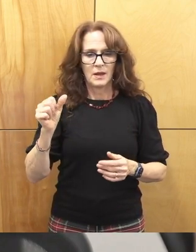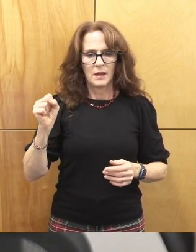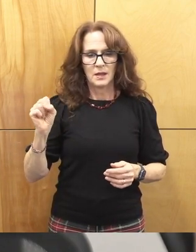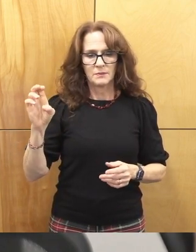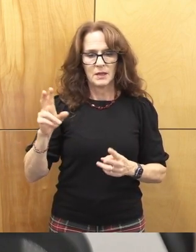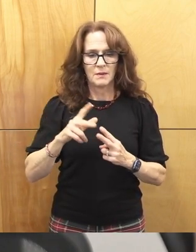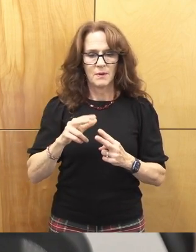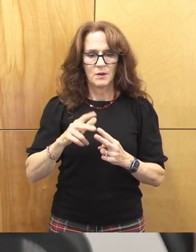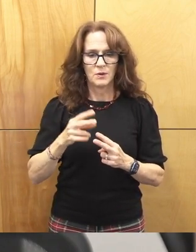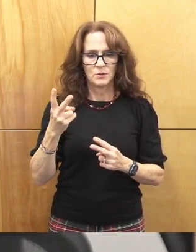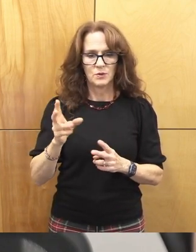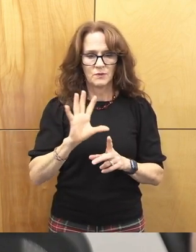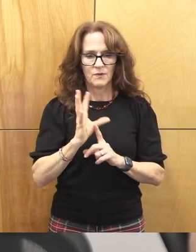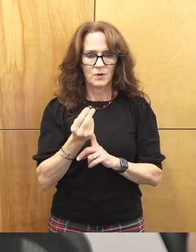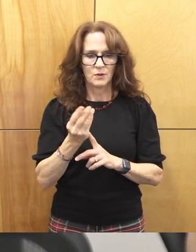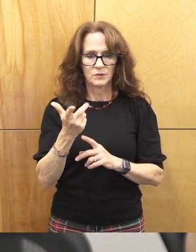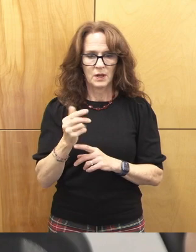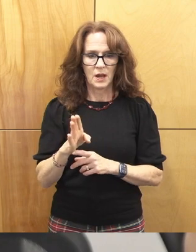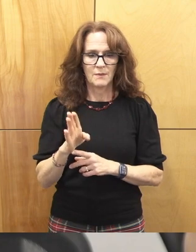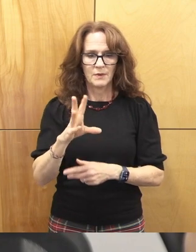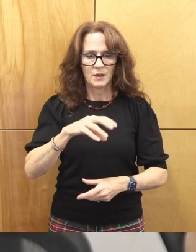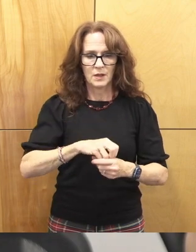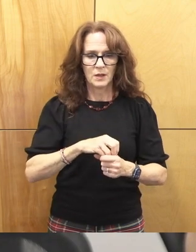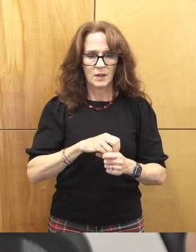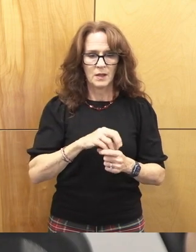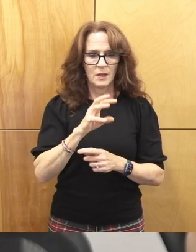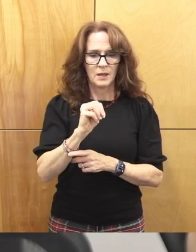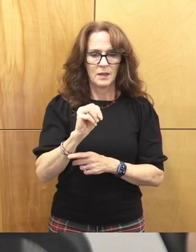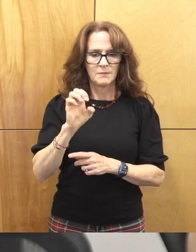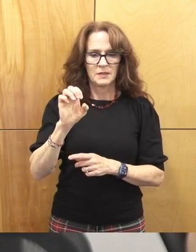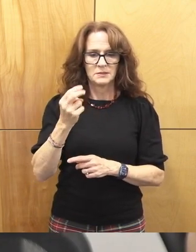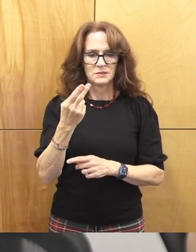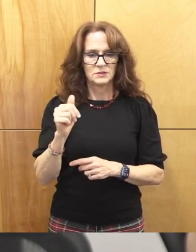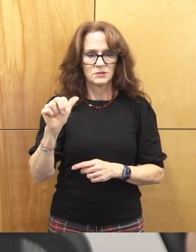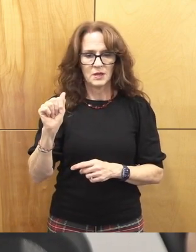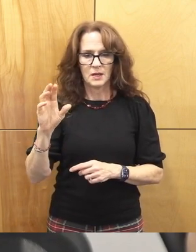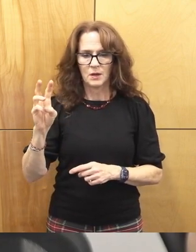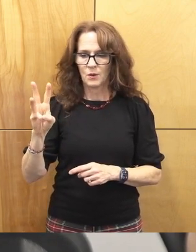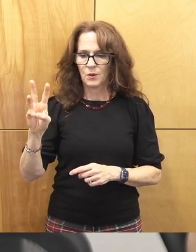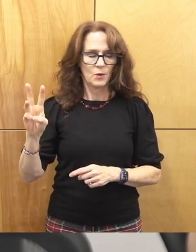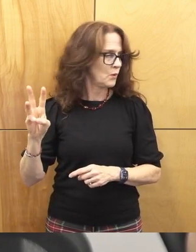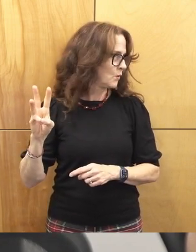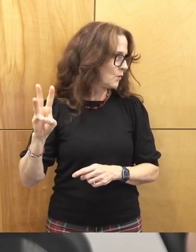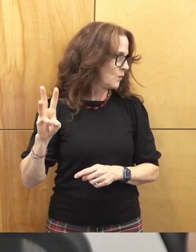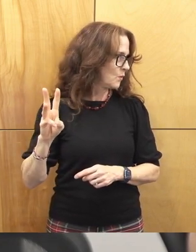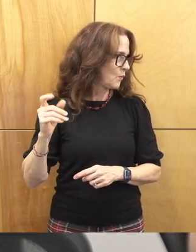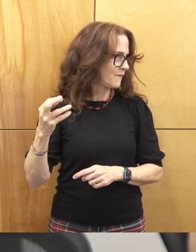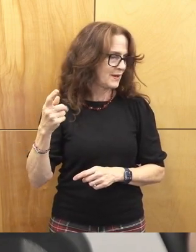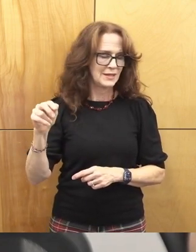with two of our cultural clubs, including MEChA and Muévete, where in the coming weeks, they'll be hosting a rally